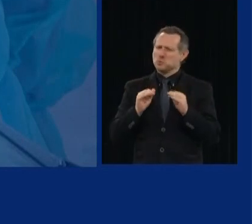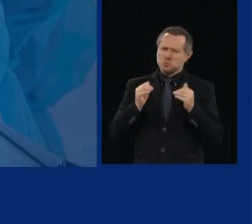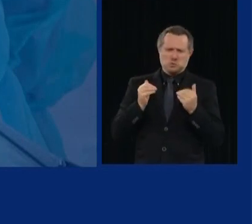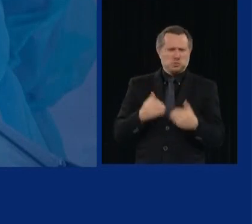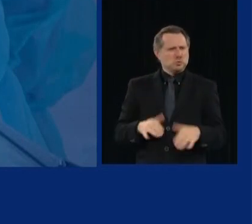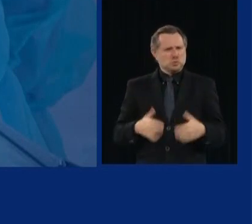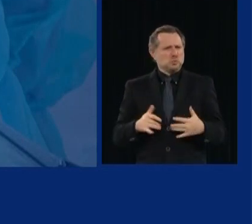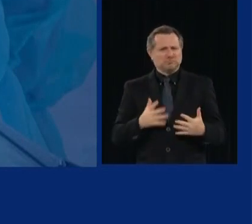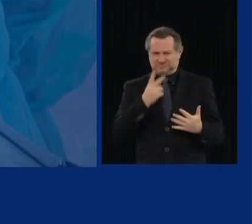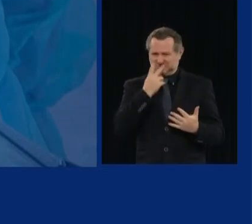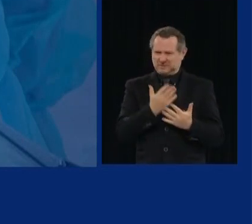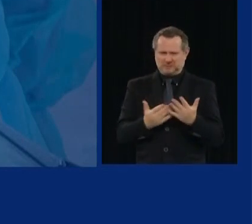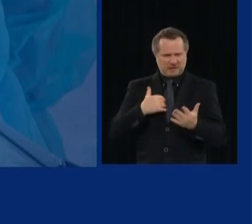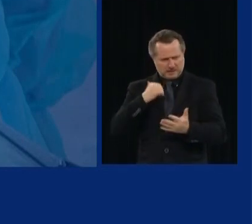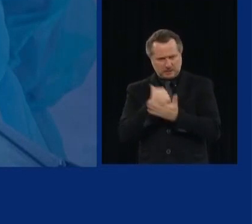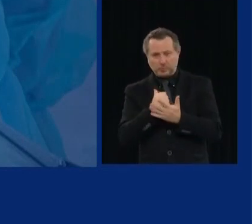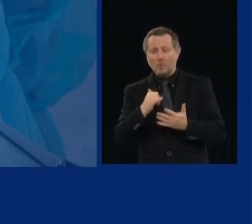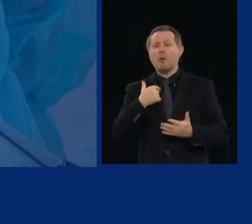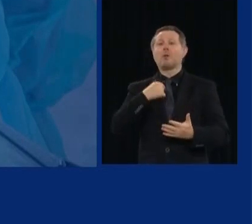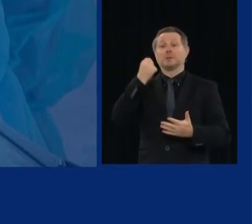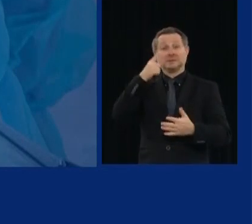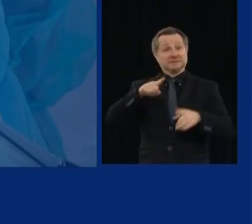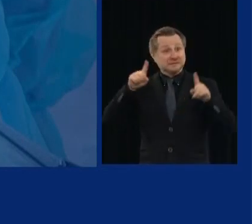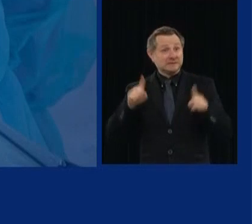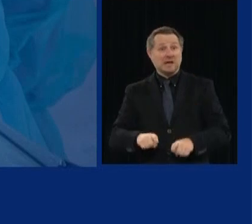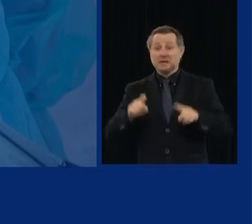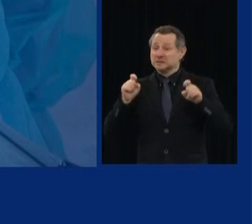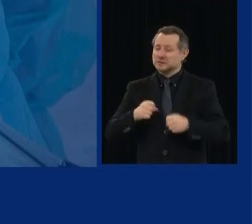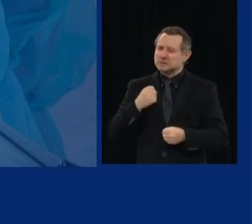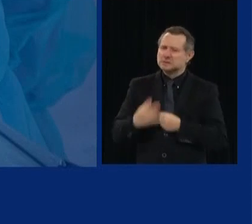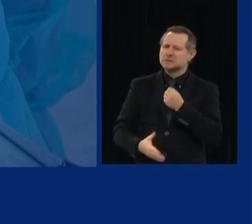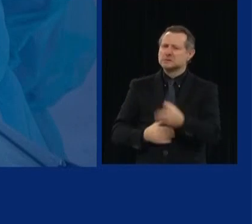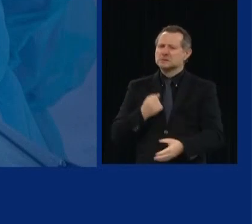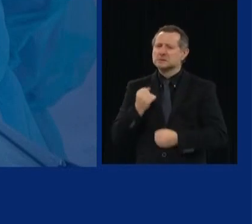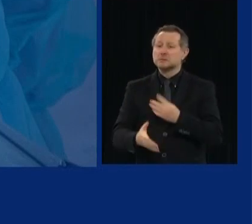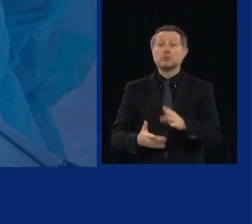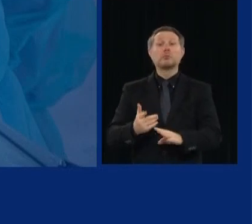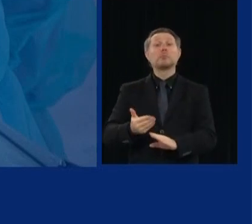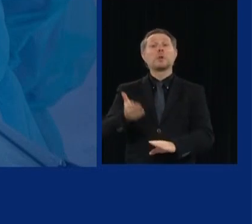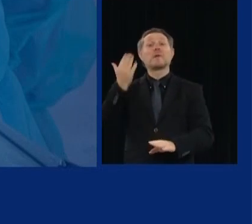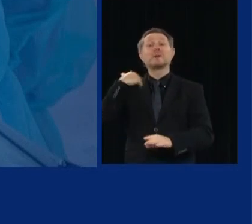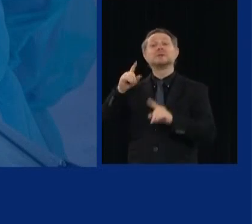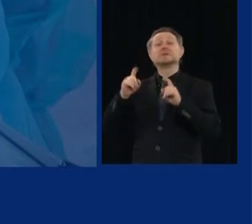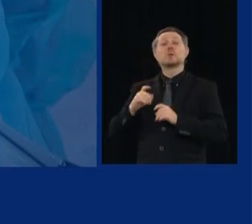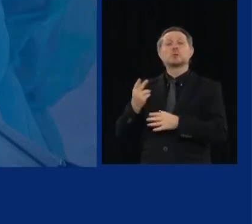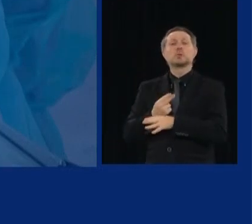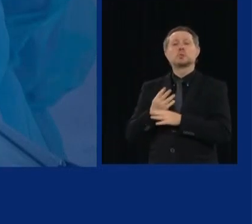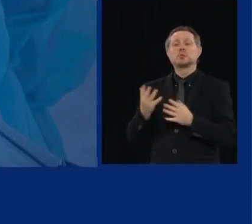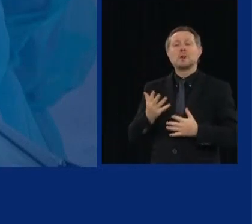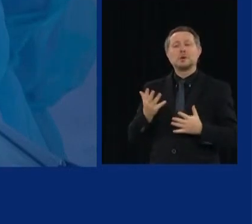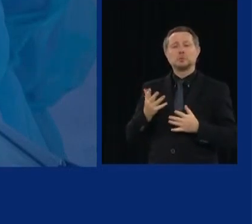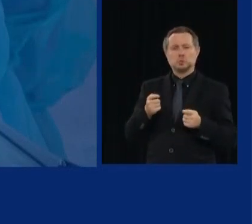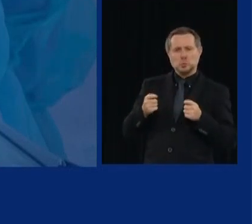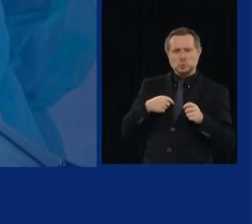HIGHER. AND THIS IS A VERY BIG ADVANTAGE